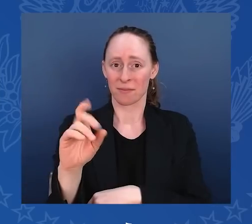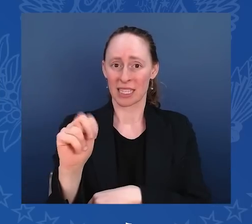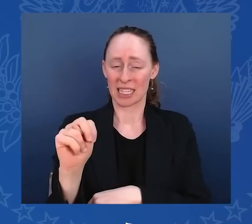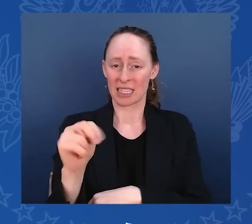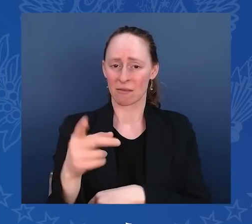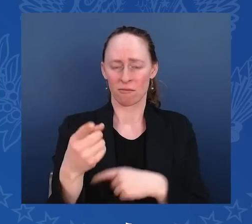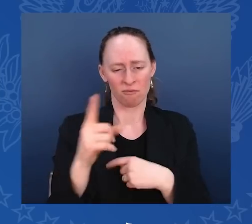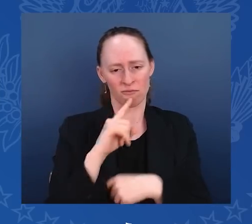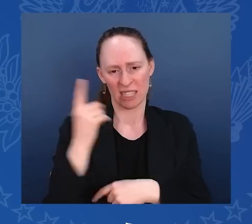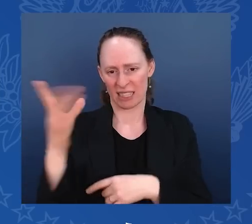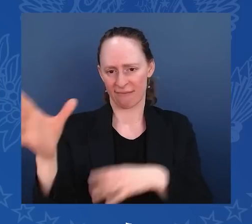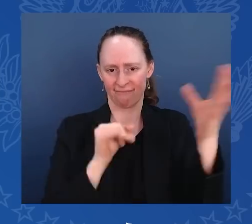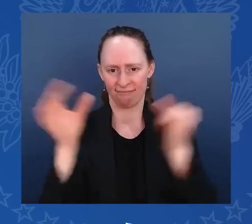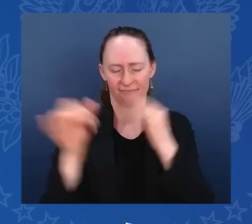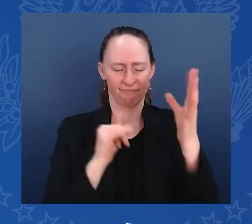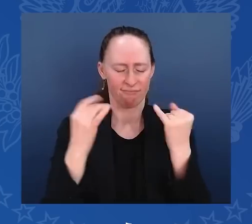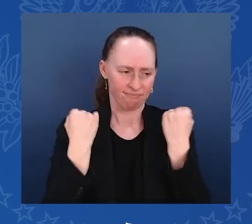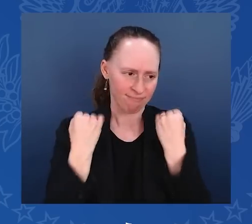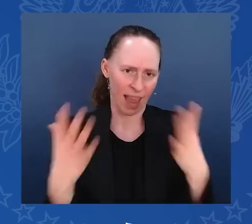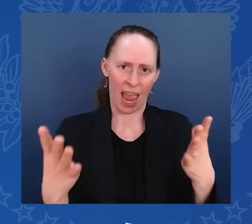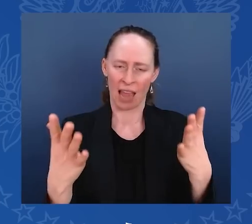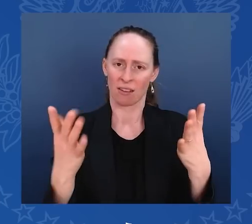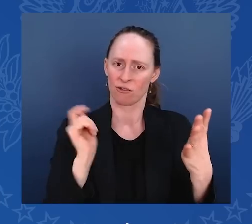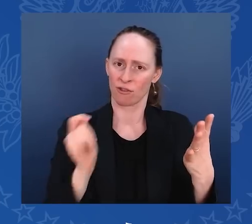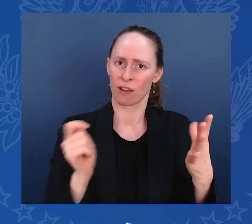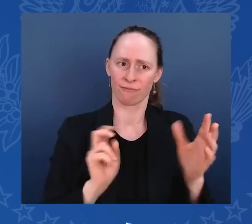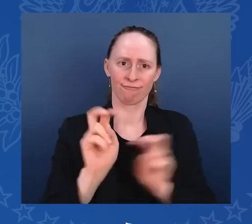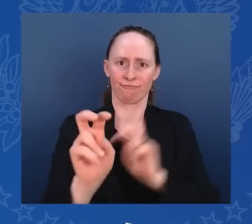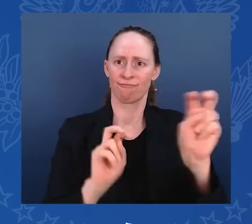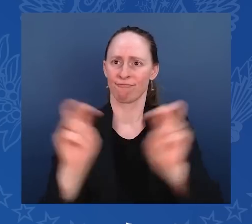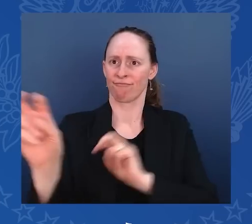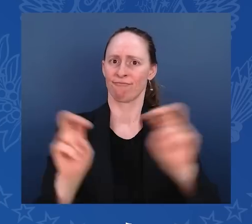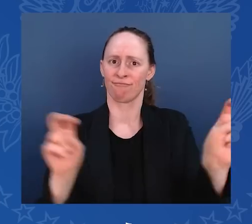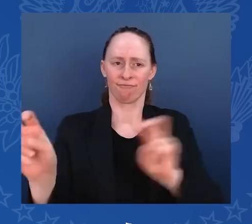You helped us construct a federal bench that will not only protect our institutions,